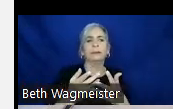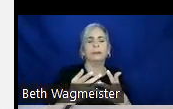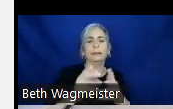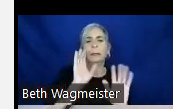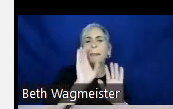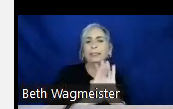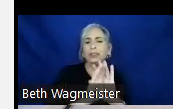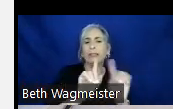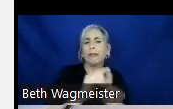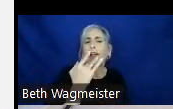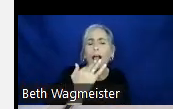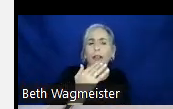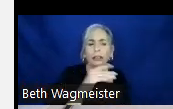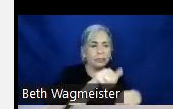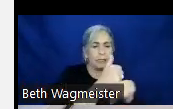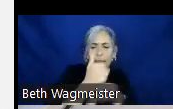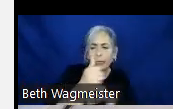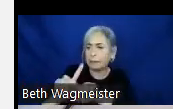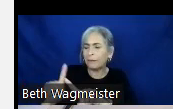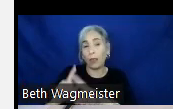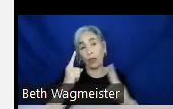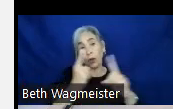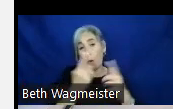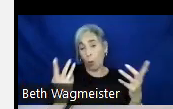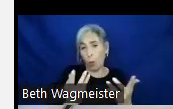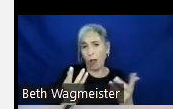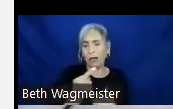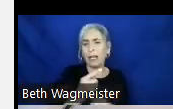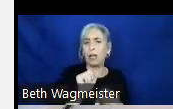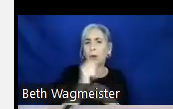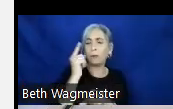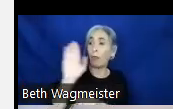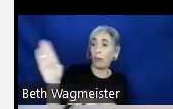organized it differently. The goal with that is that it works with their business, right? We make